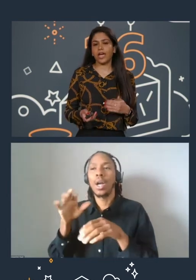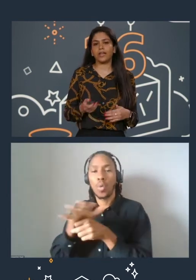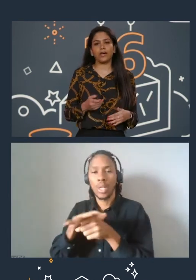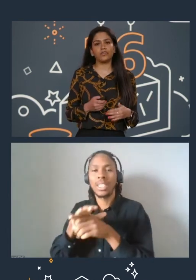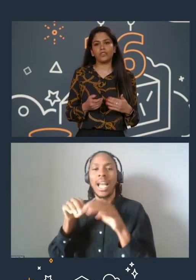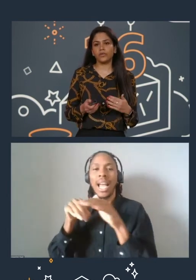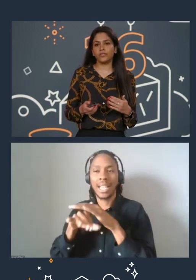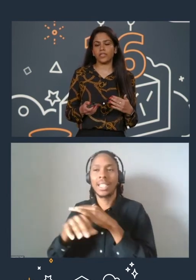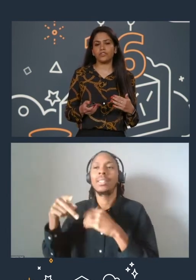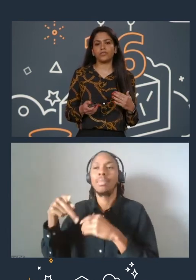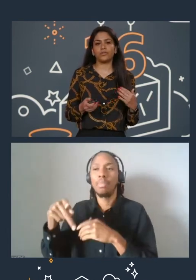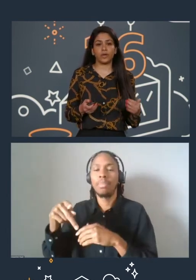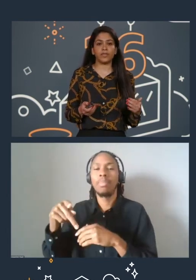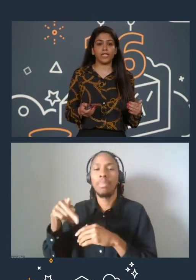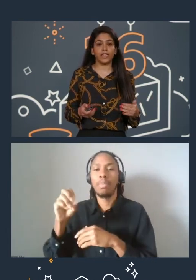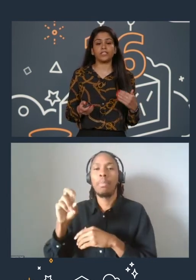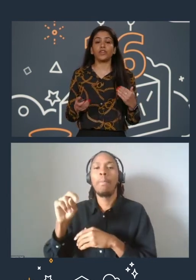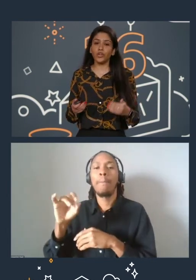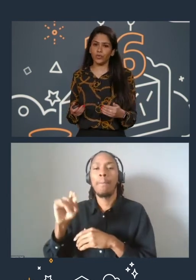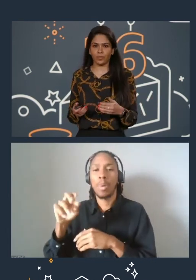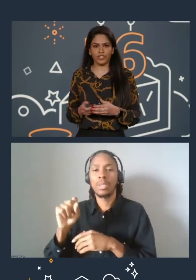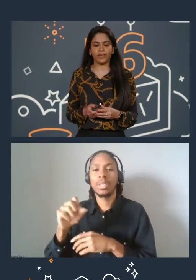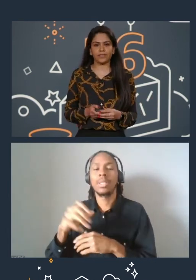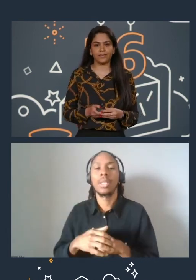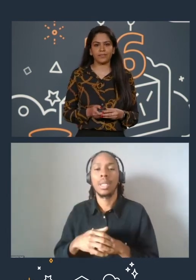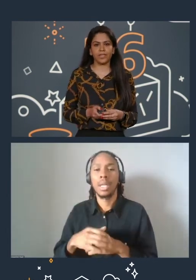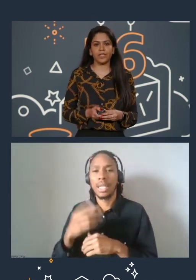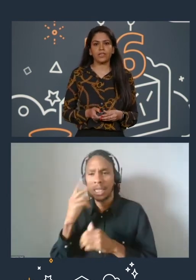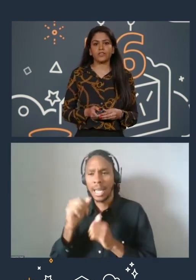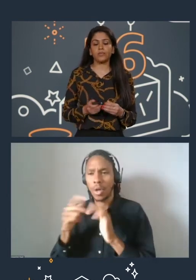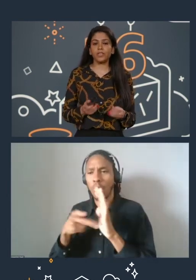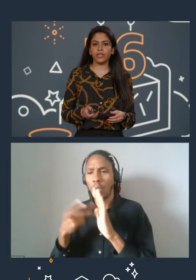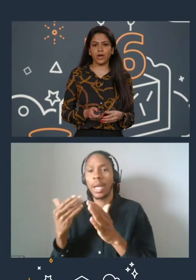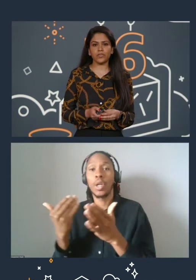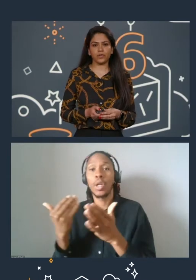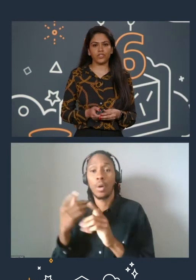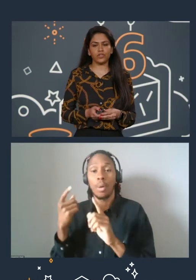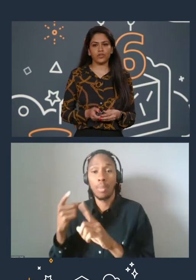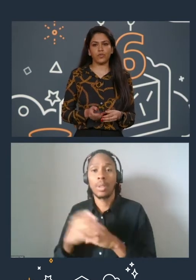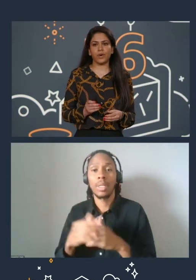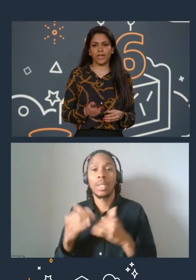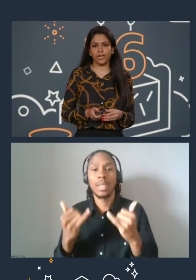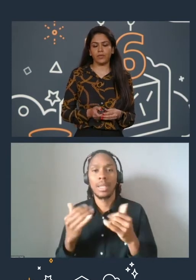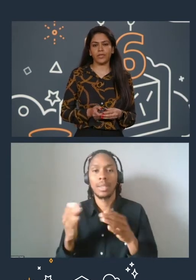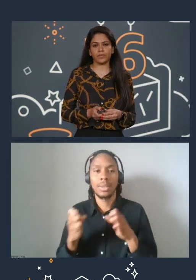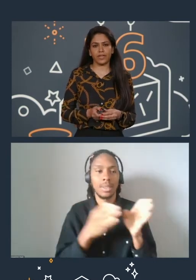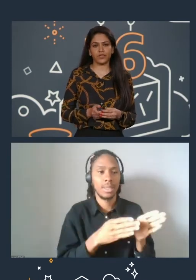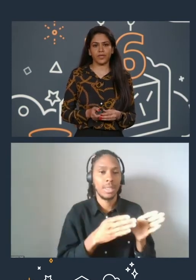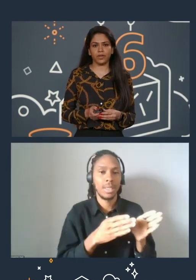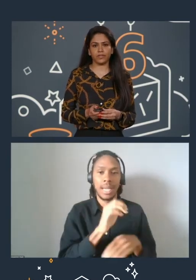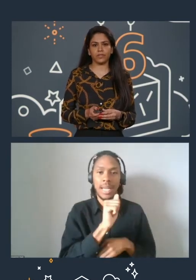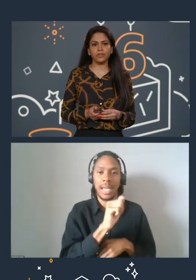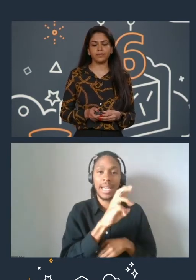and how to use it to replica new objects. So I'm gonna now switch to my AWS management console.